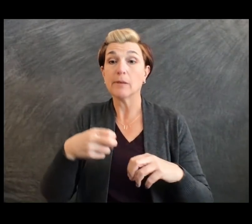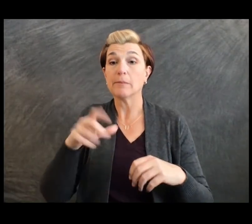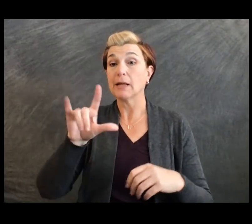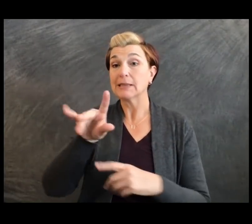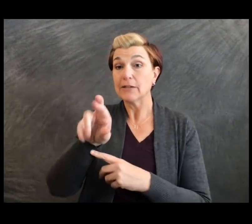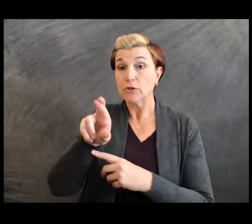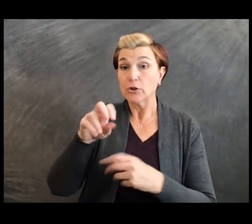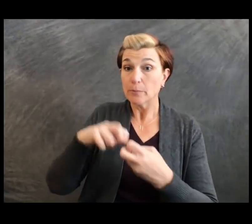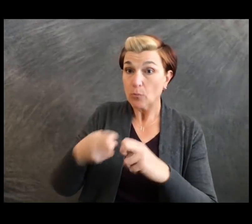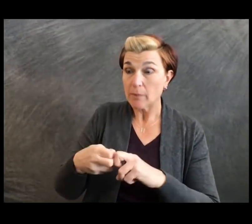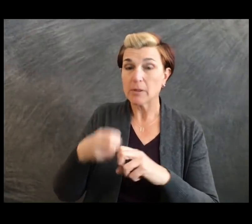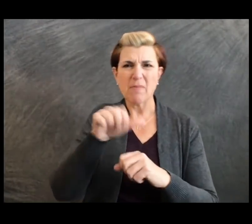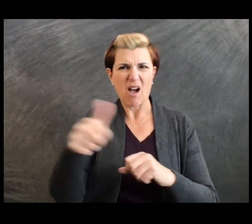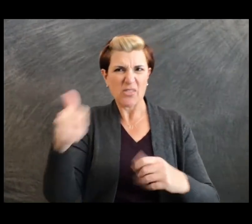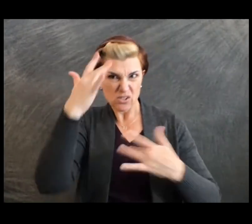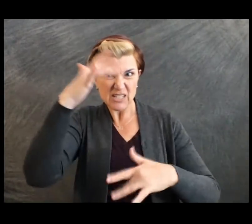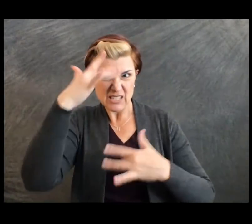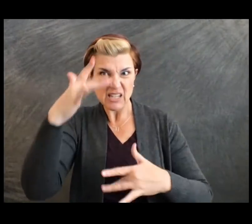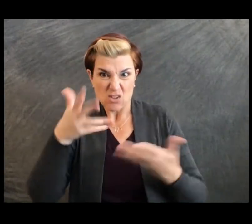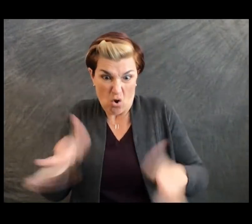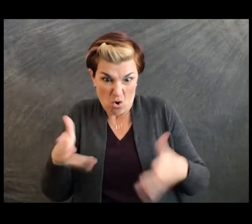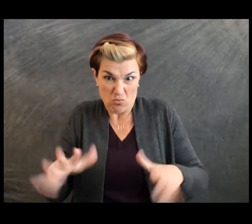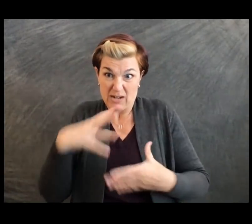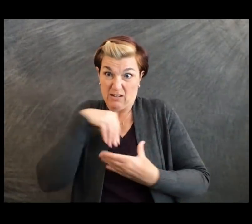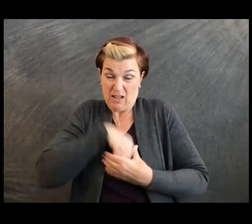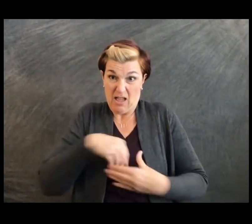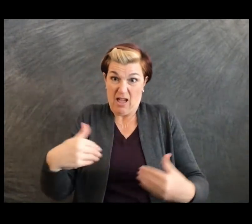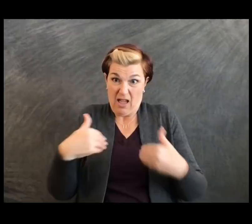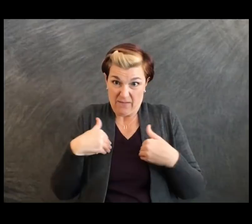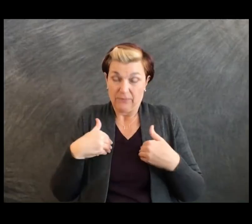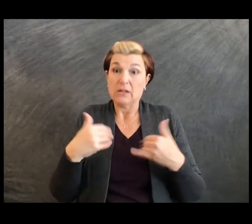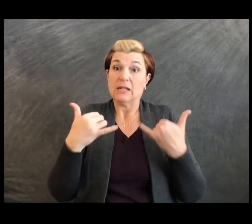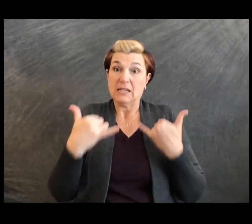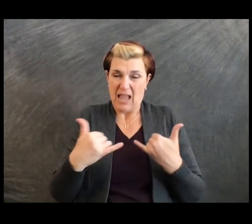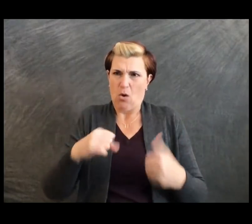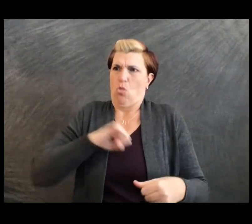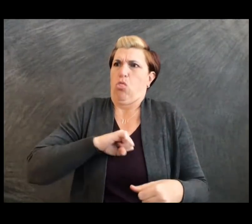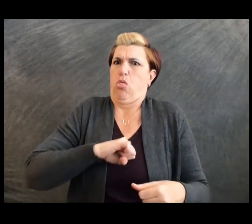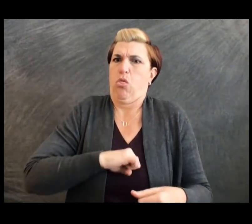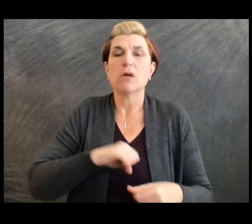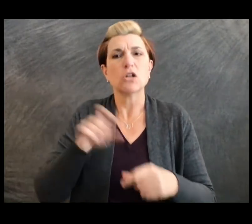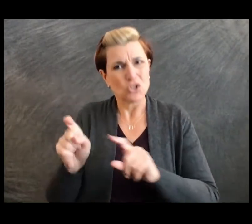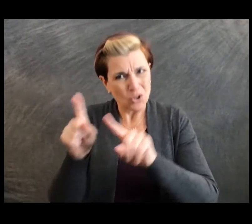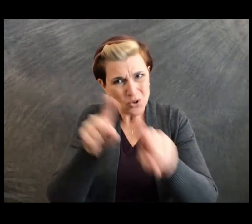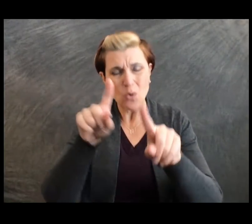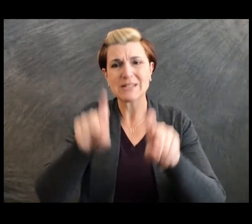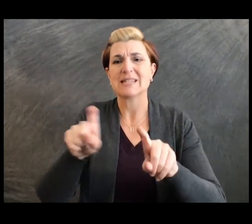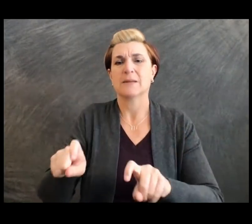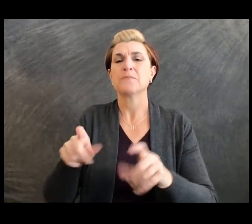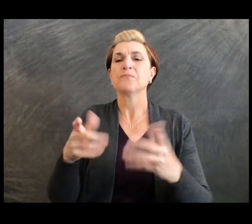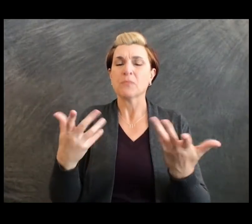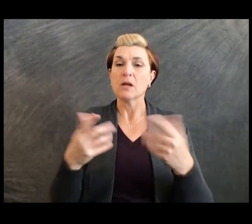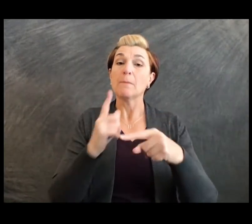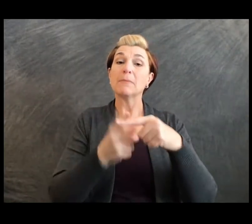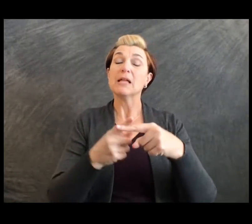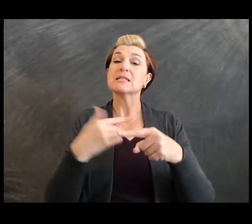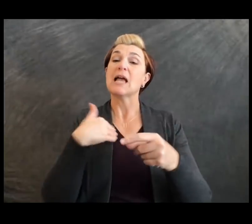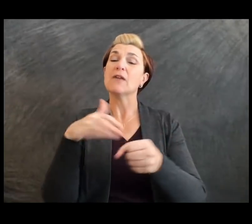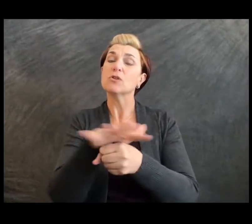diseases patients and public health investigations and there are local priorities around the country particularly health care workers for